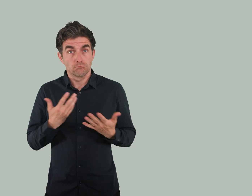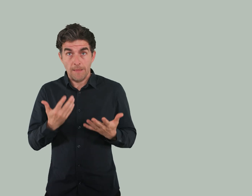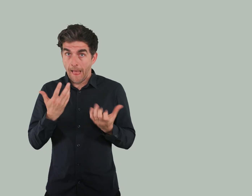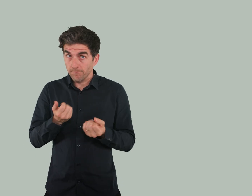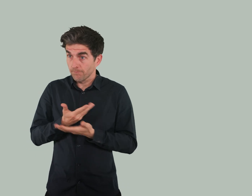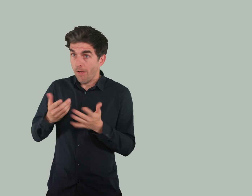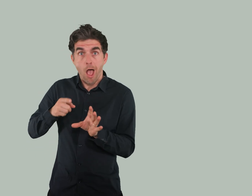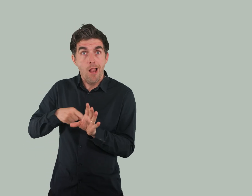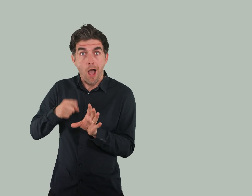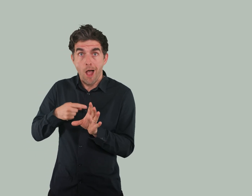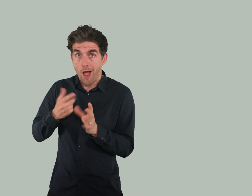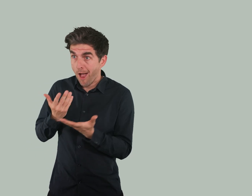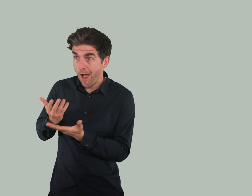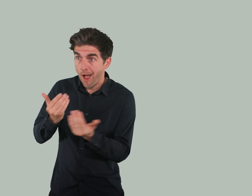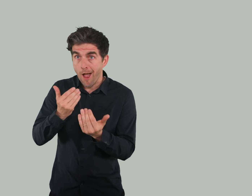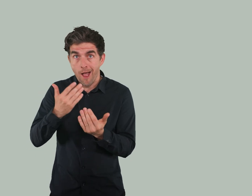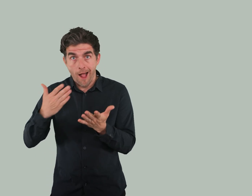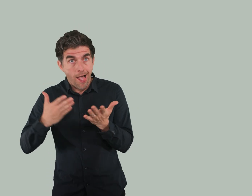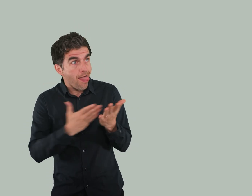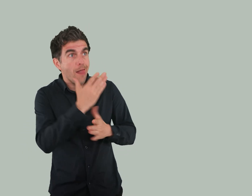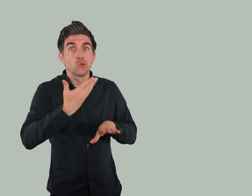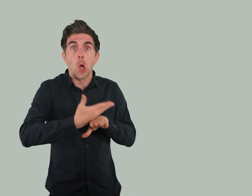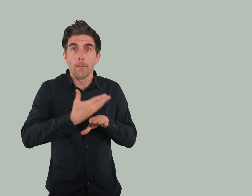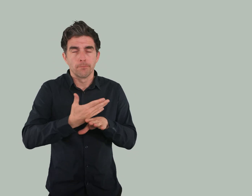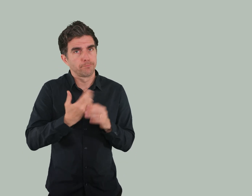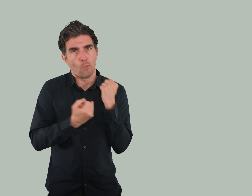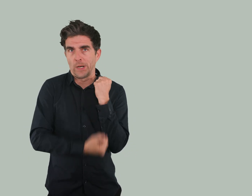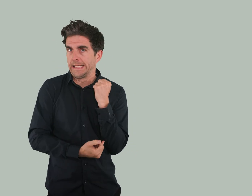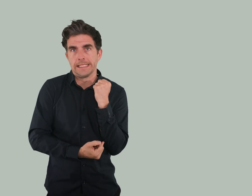The routes in for young people have weakened.